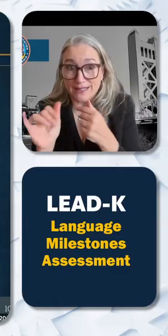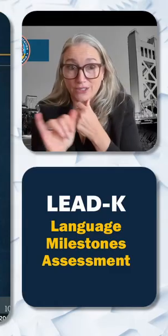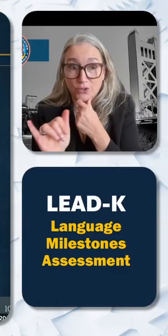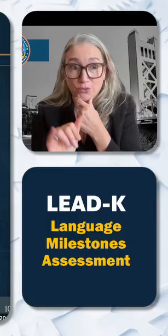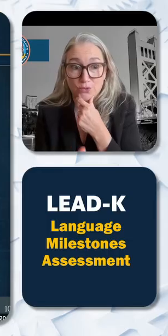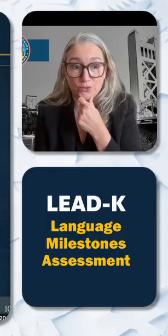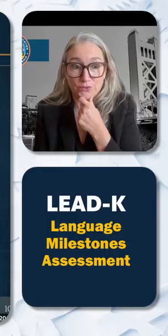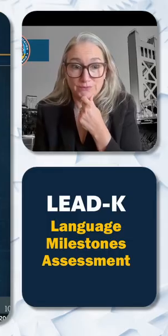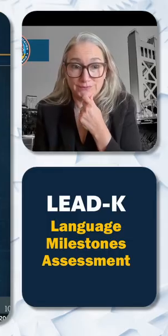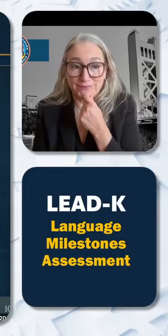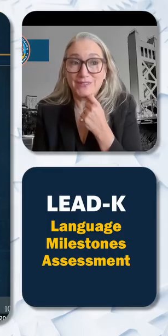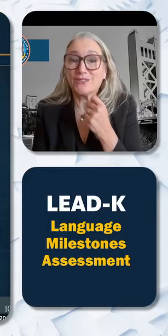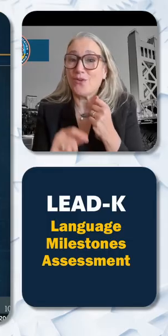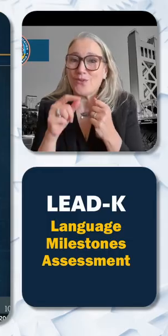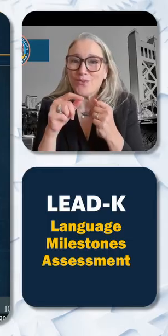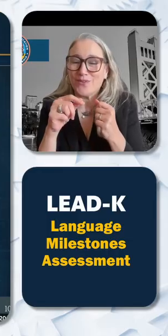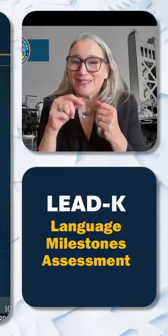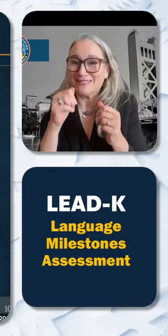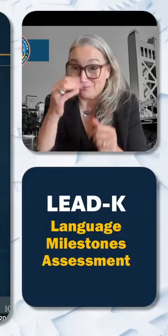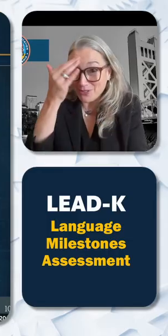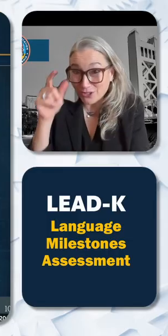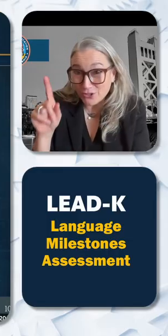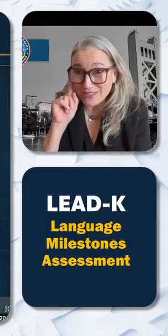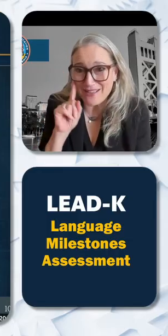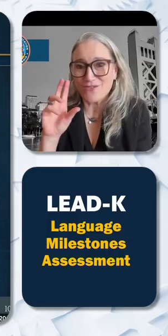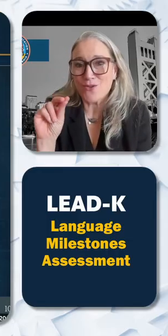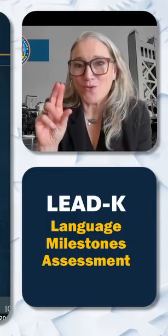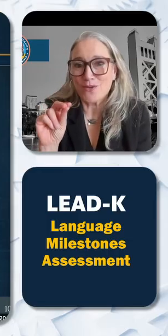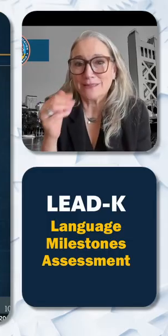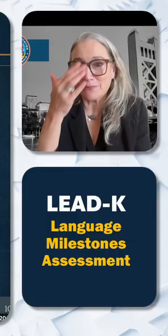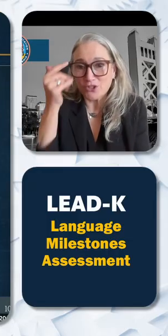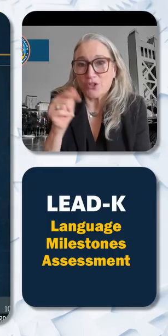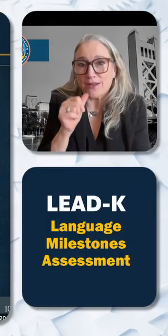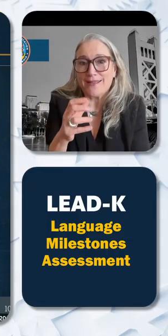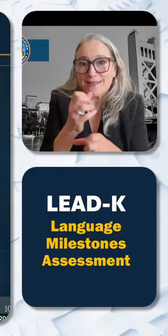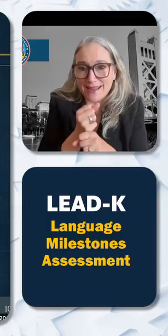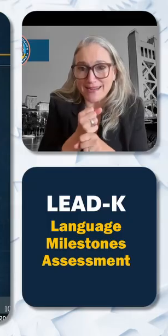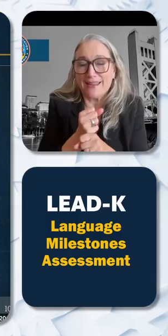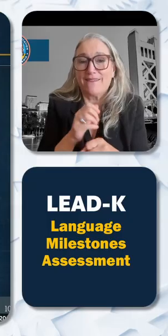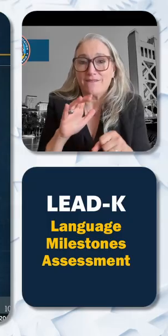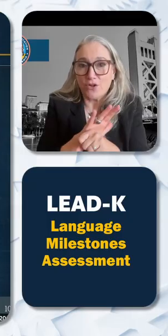And hard of hearing children are struggling as well. And this is not because of…